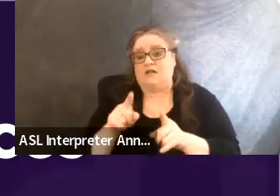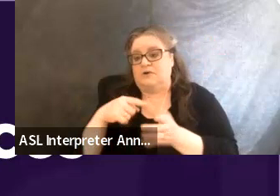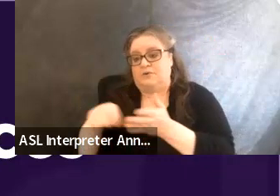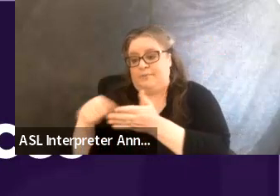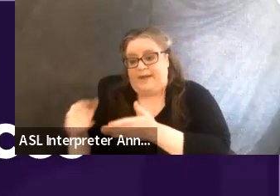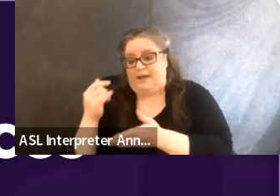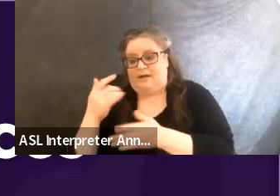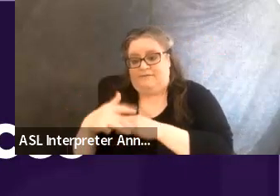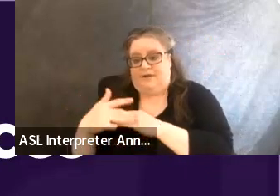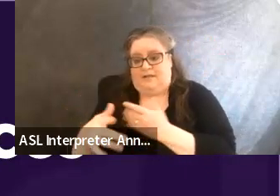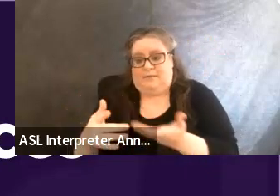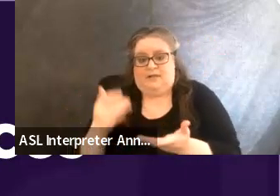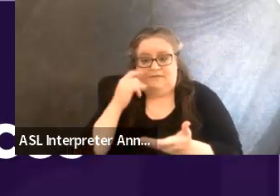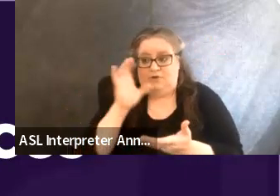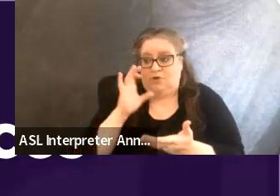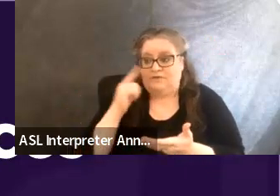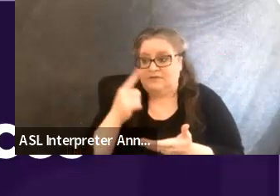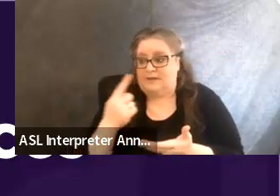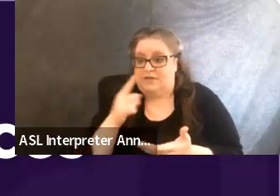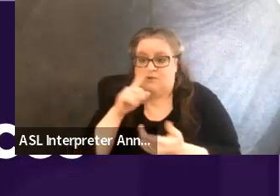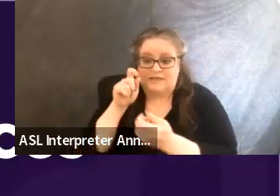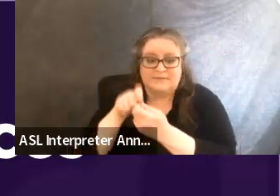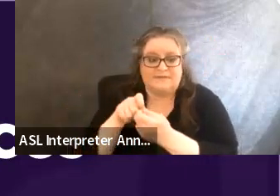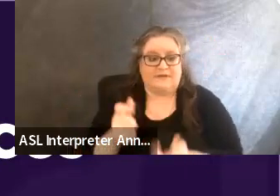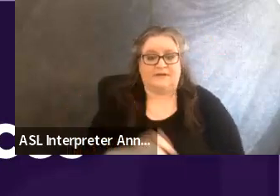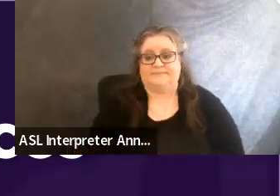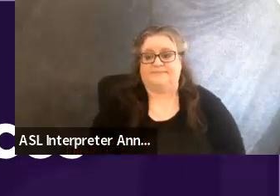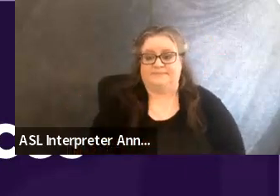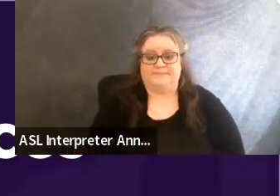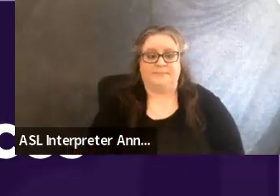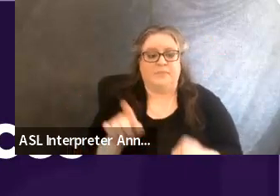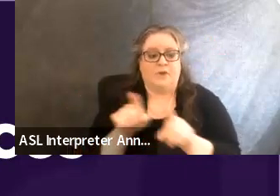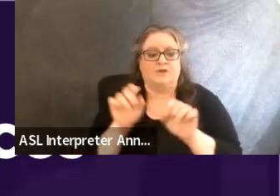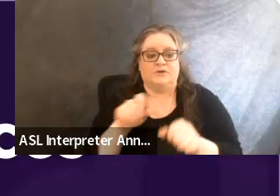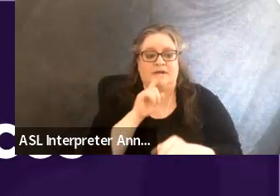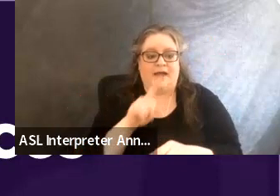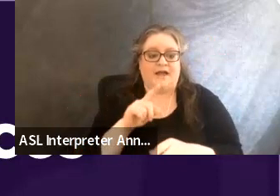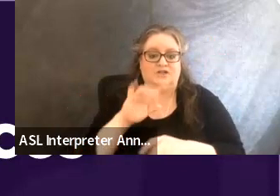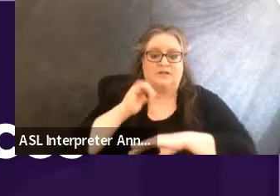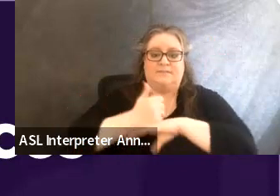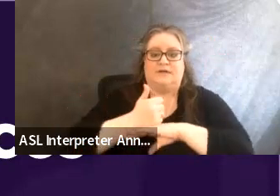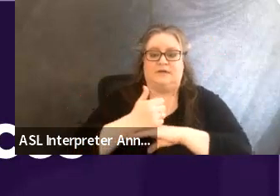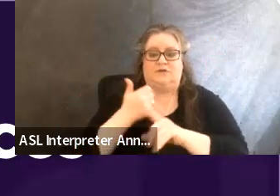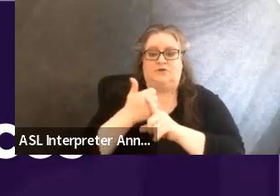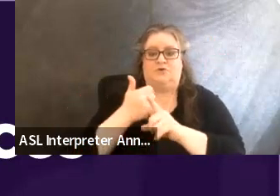if you're looking for something really specific. You can also actually build your own accessible theme